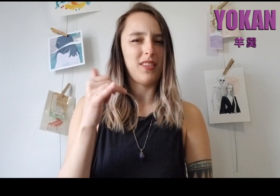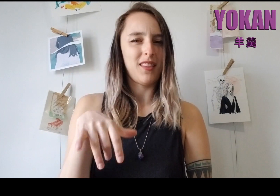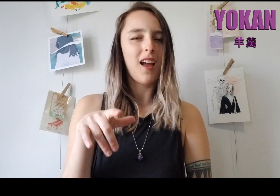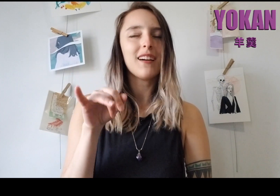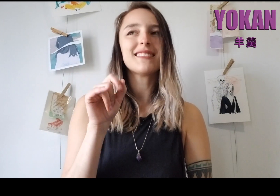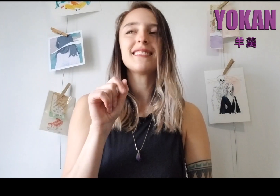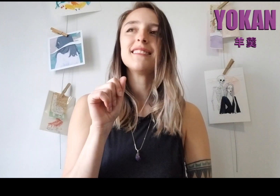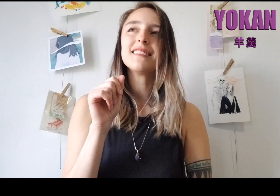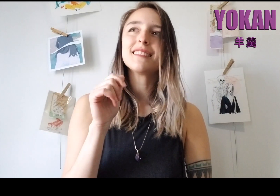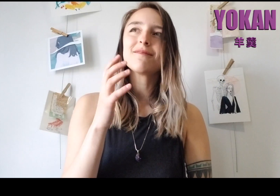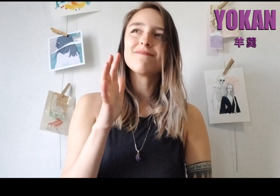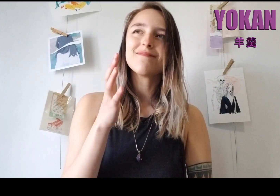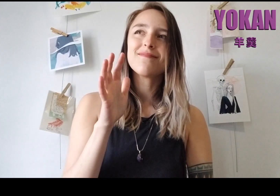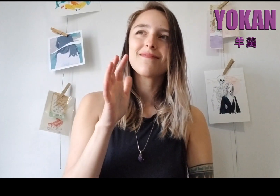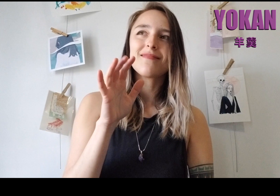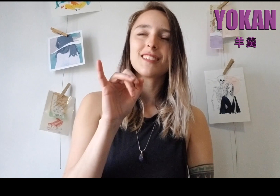What's that? It is like...